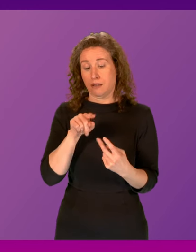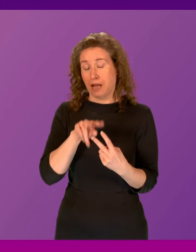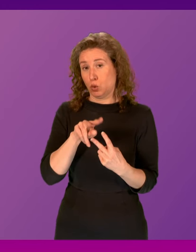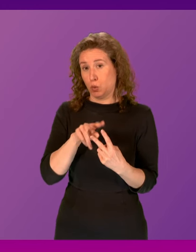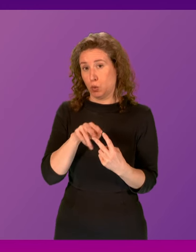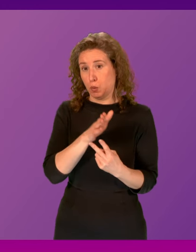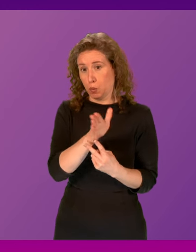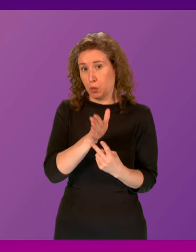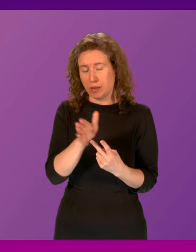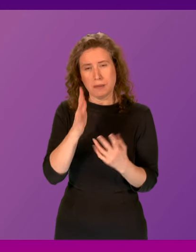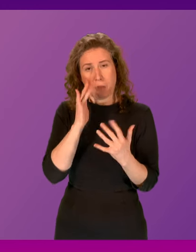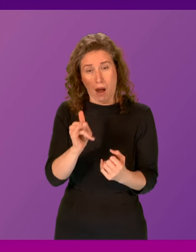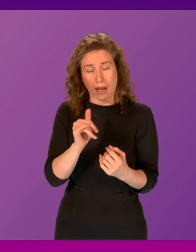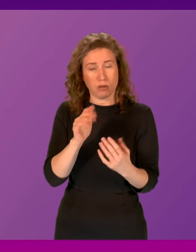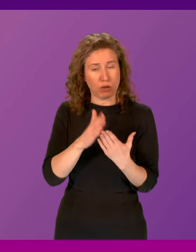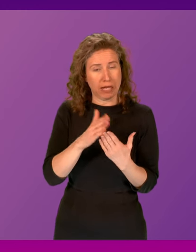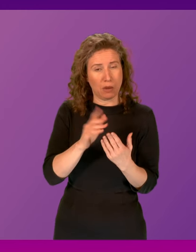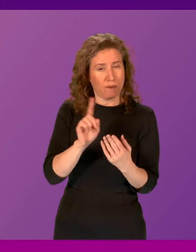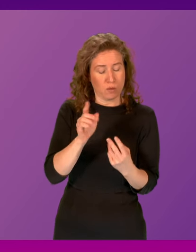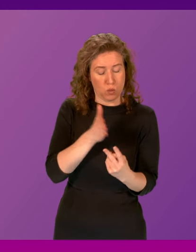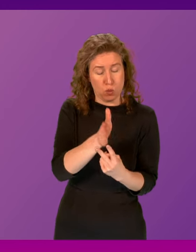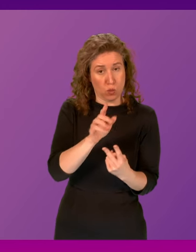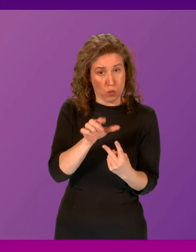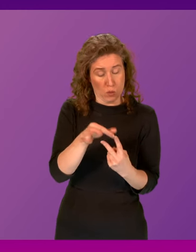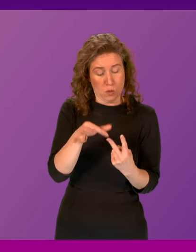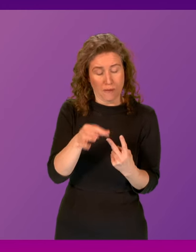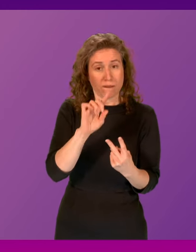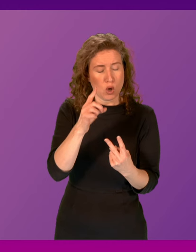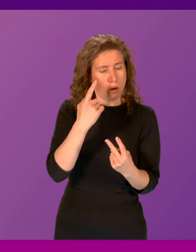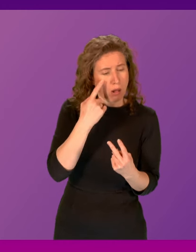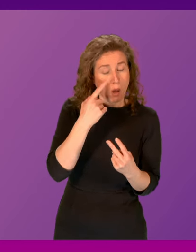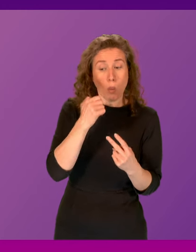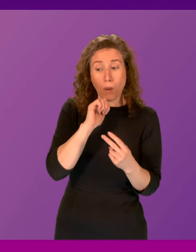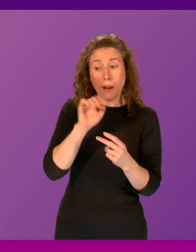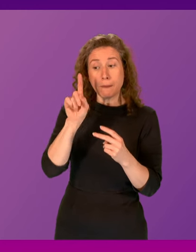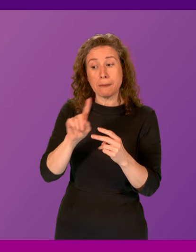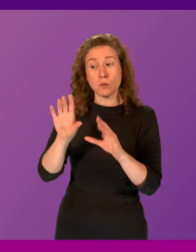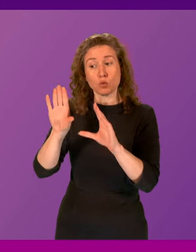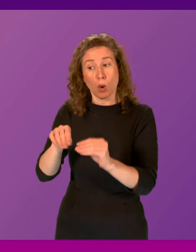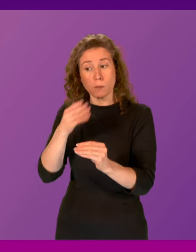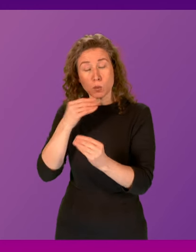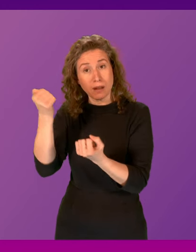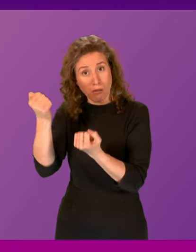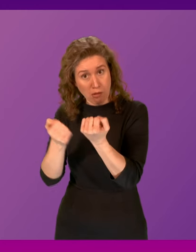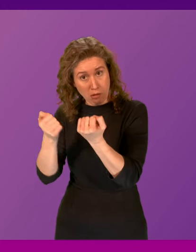out whether such measures help to move people from car to rail use, and the